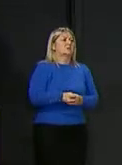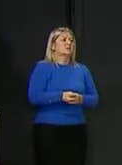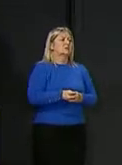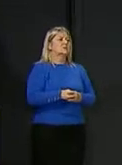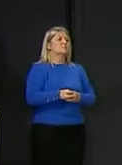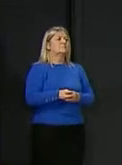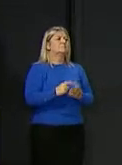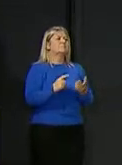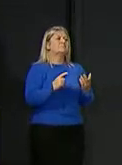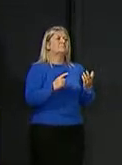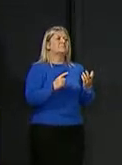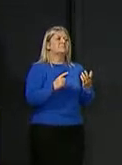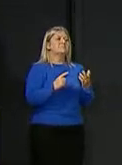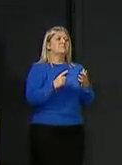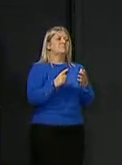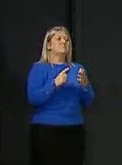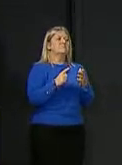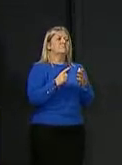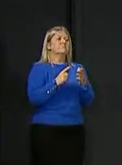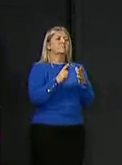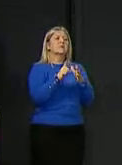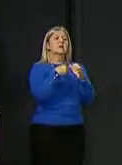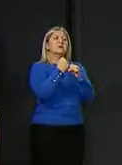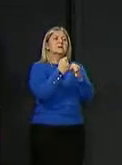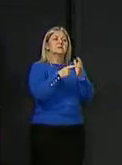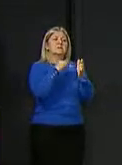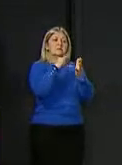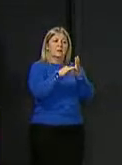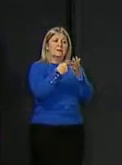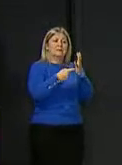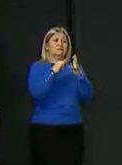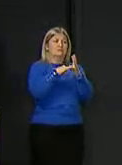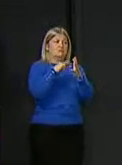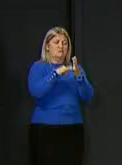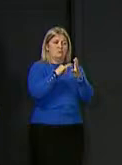has proposed a new fans fighting fund to keep football clubs afloat. He is calling on the